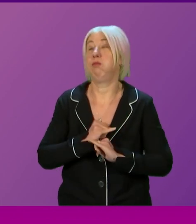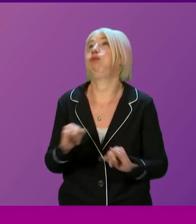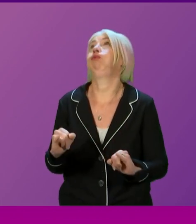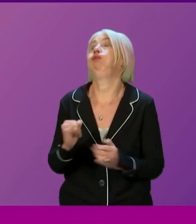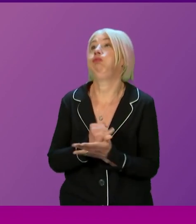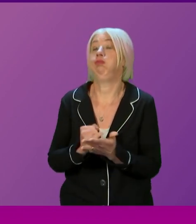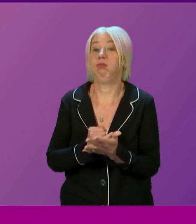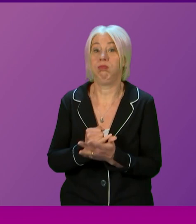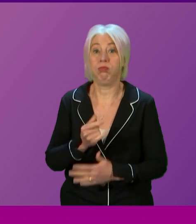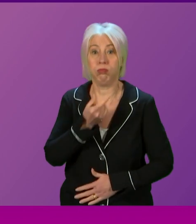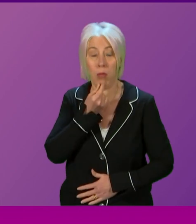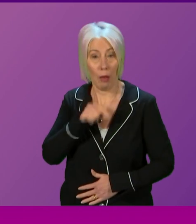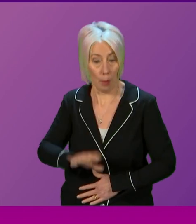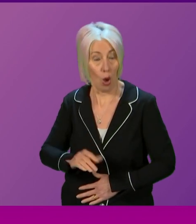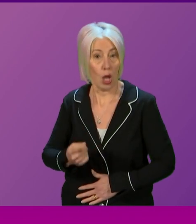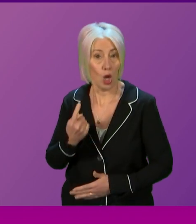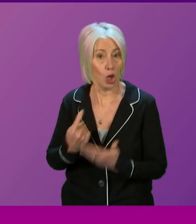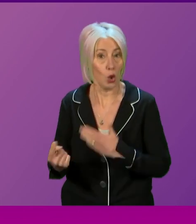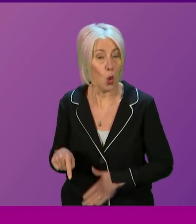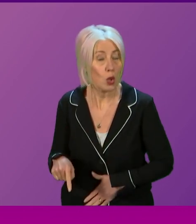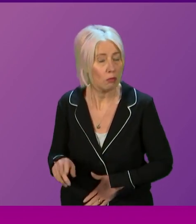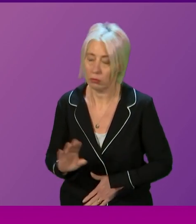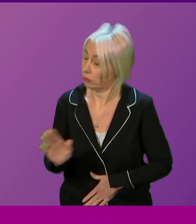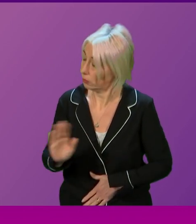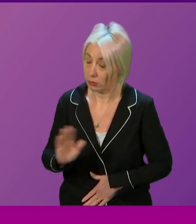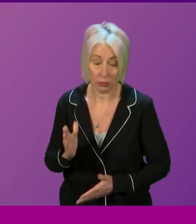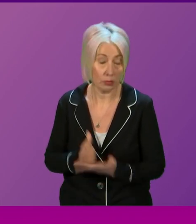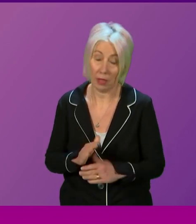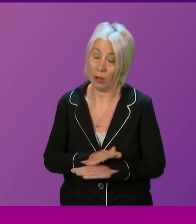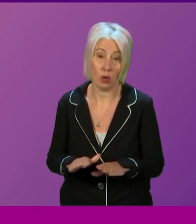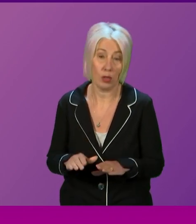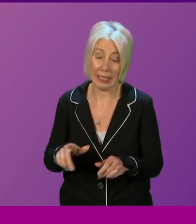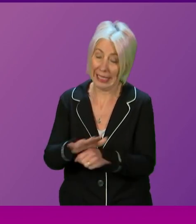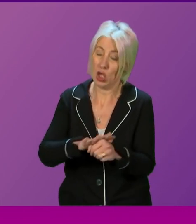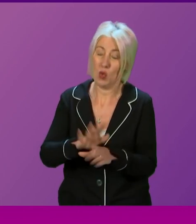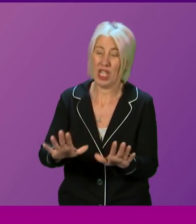Charlie is by no means alone—not by a long shot—and the situation is desperate.